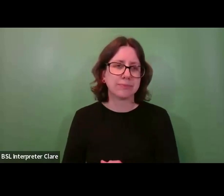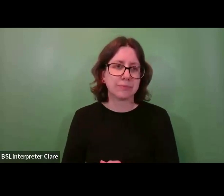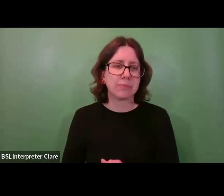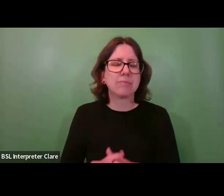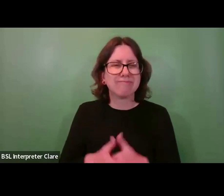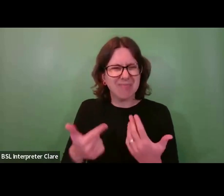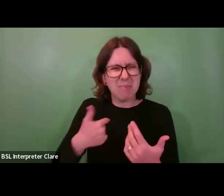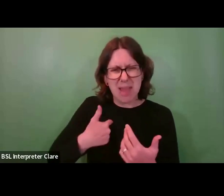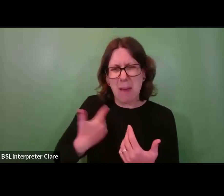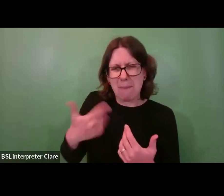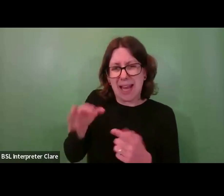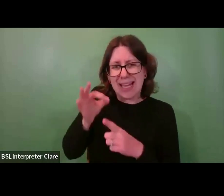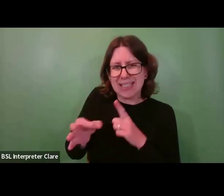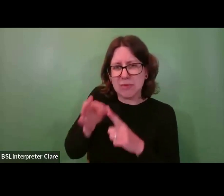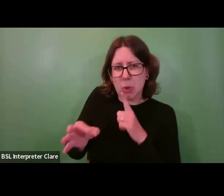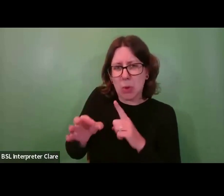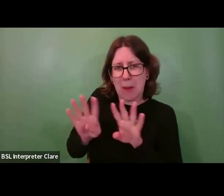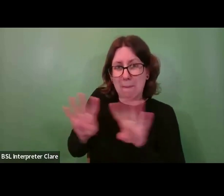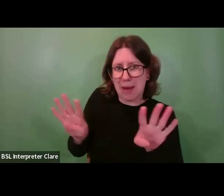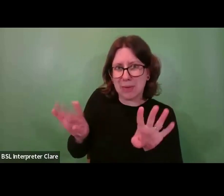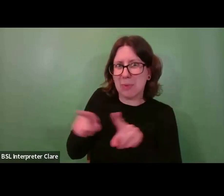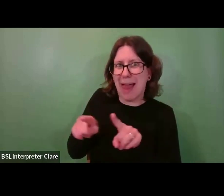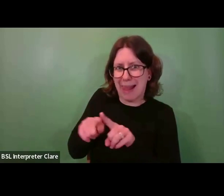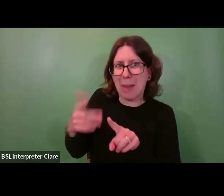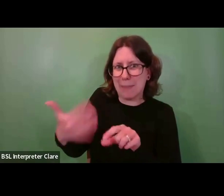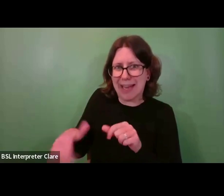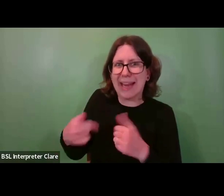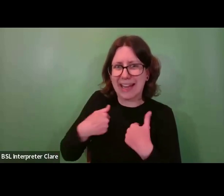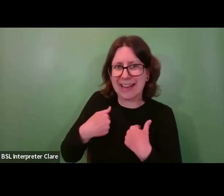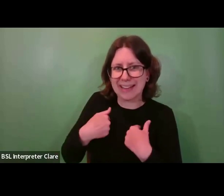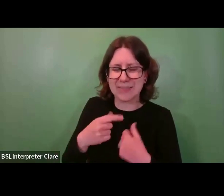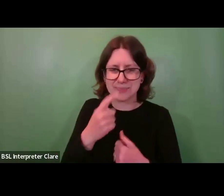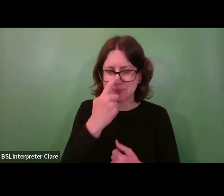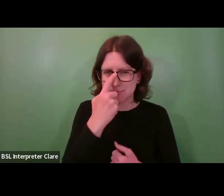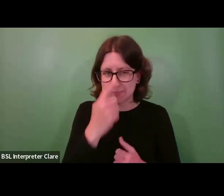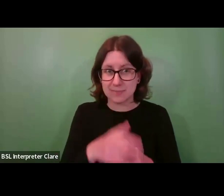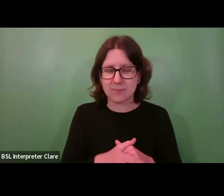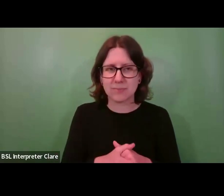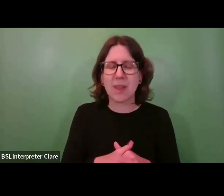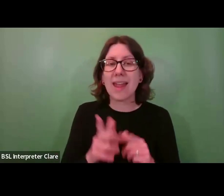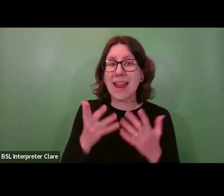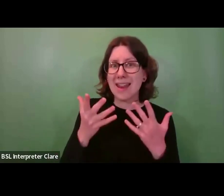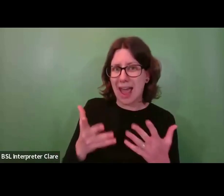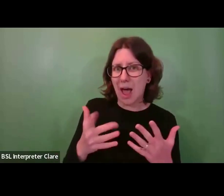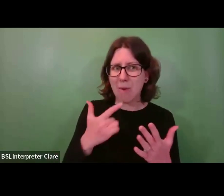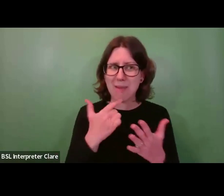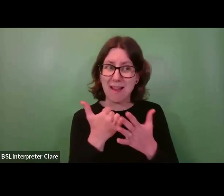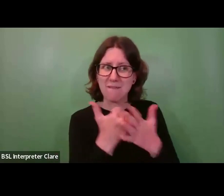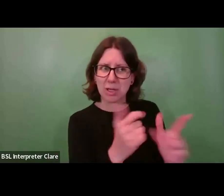panels as well now I think, you know, the, I would say to people, "Follow the rules," is what I would say.